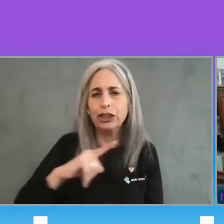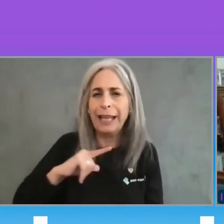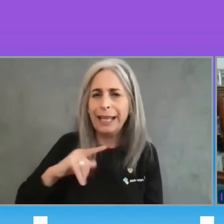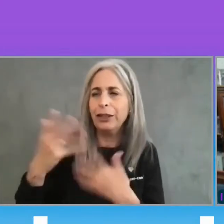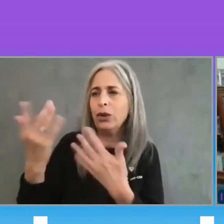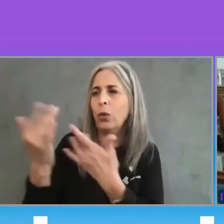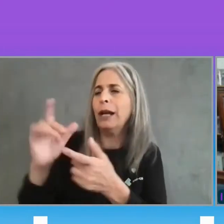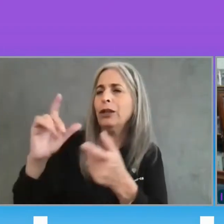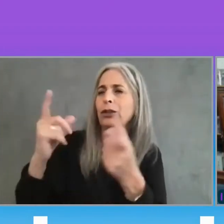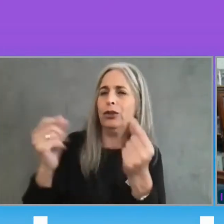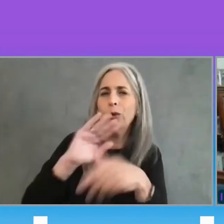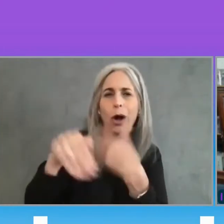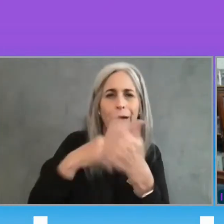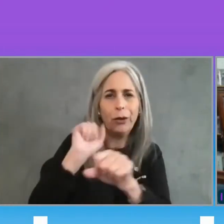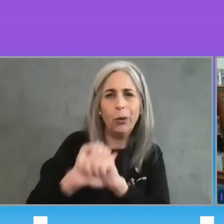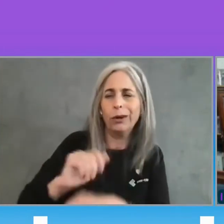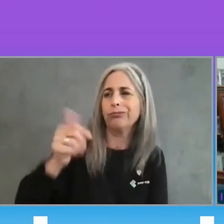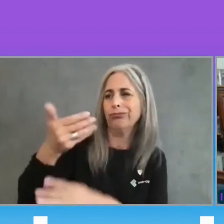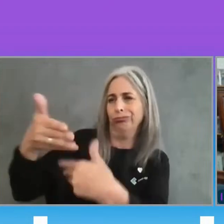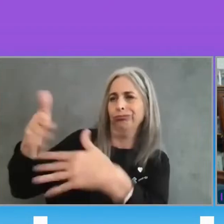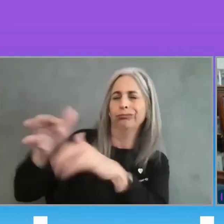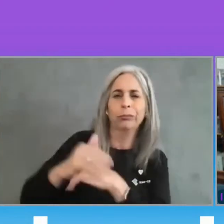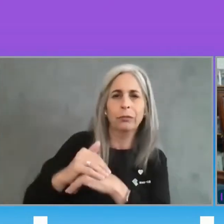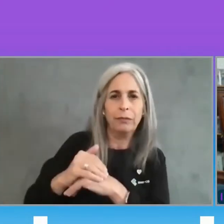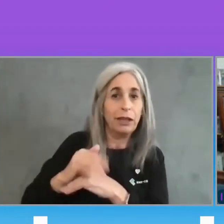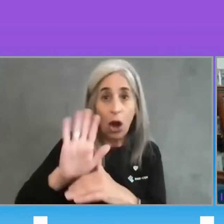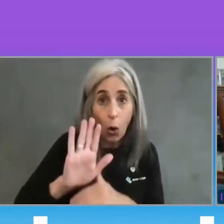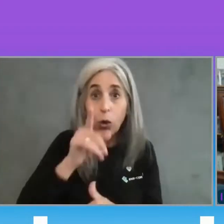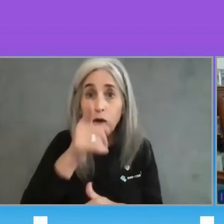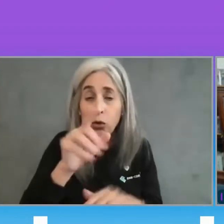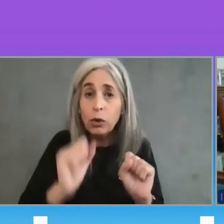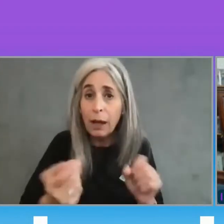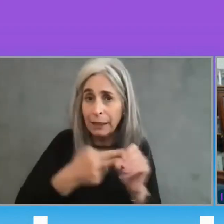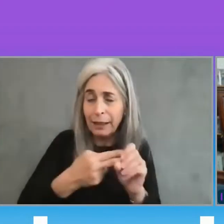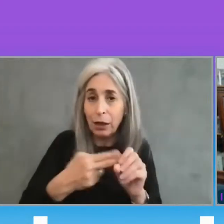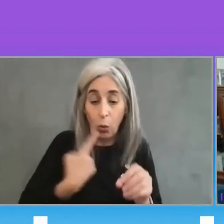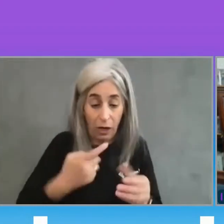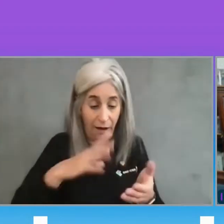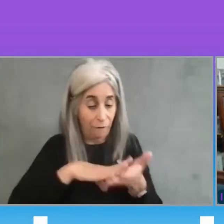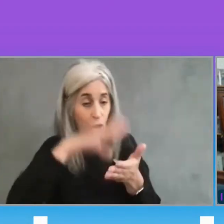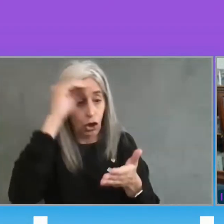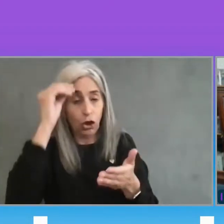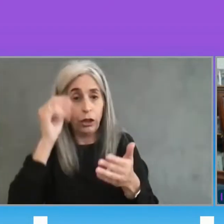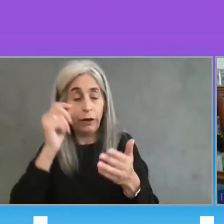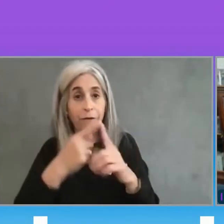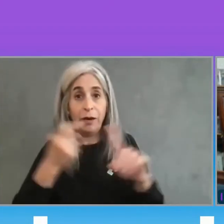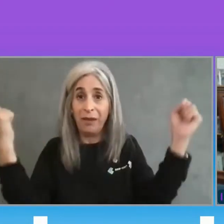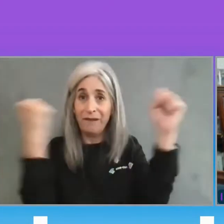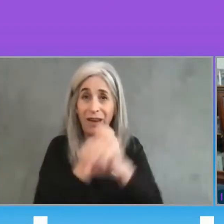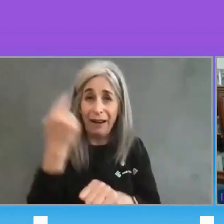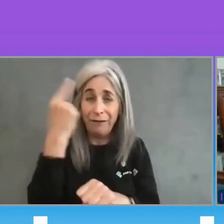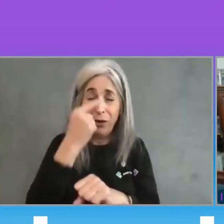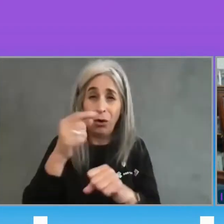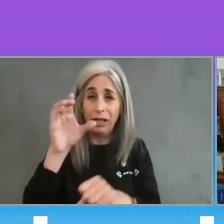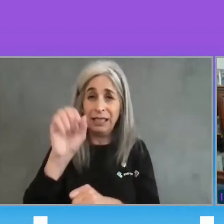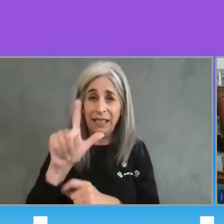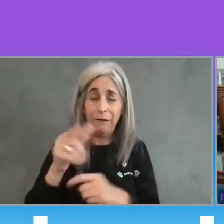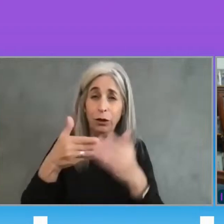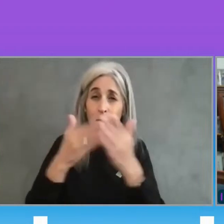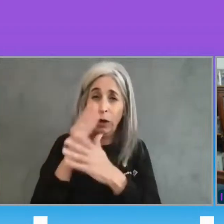members, that that's that's the place where you make the difference. But if there's anything we've learned from the